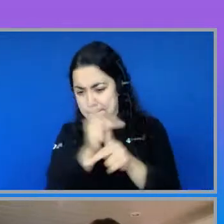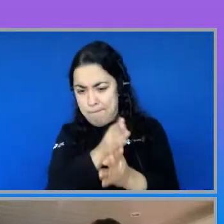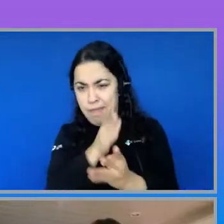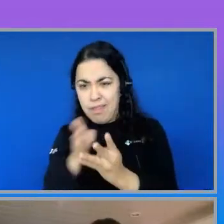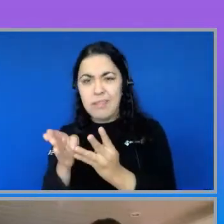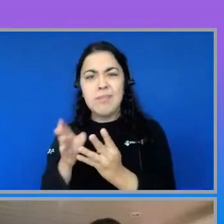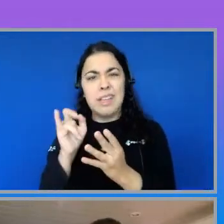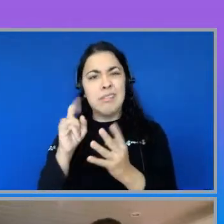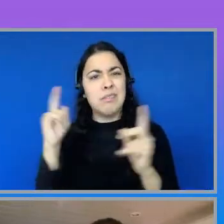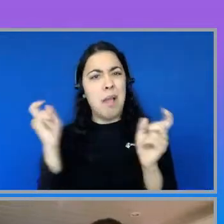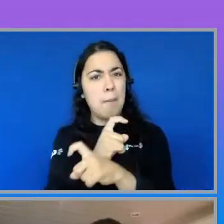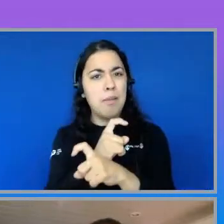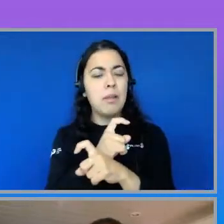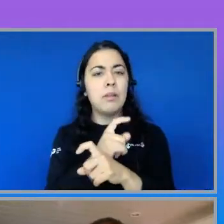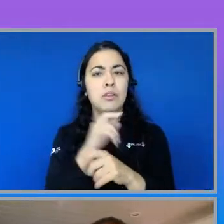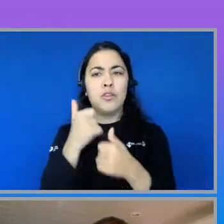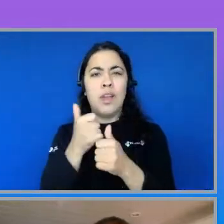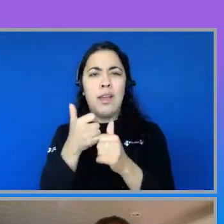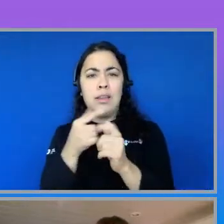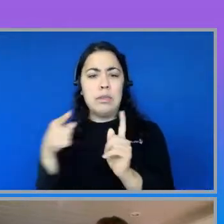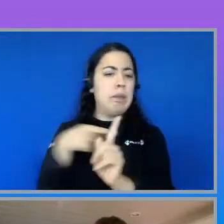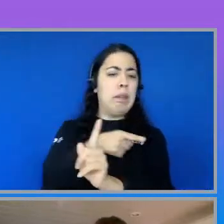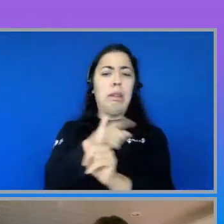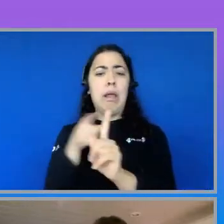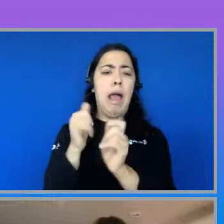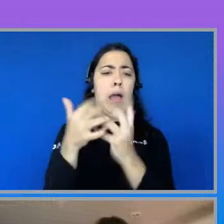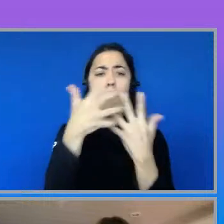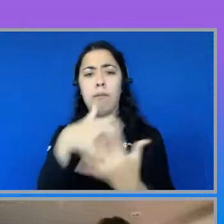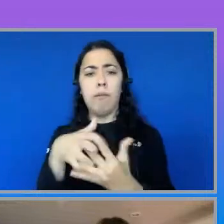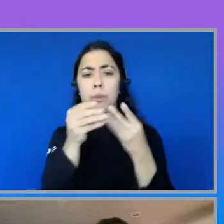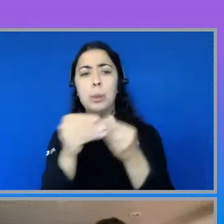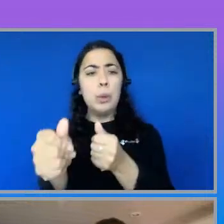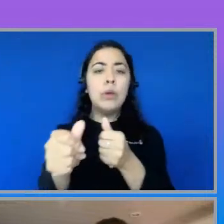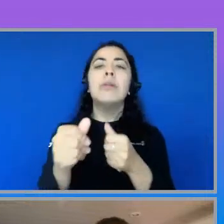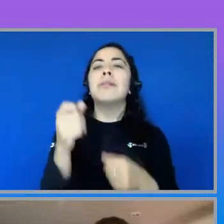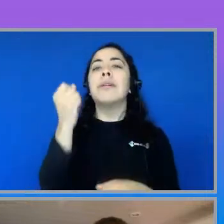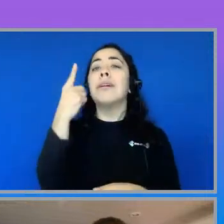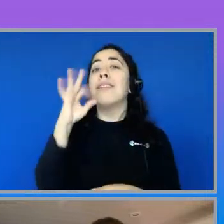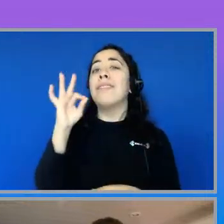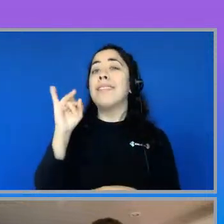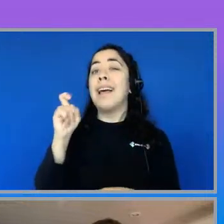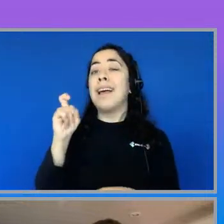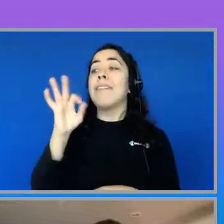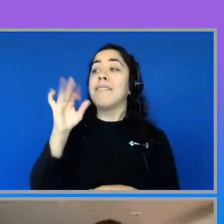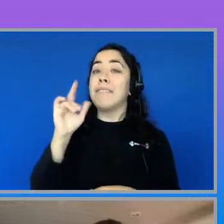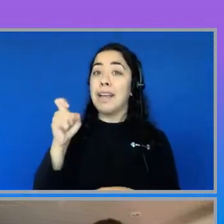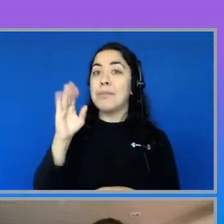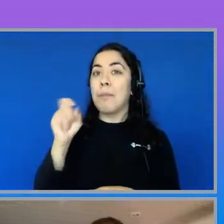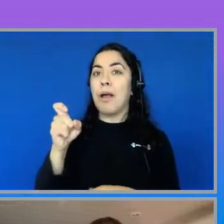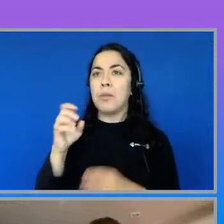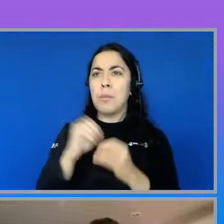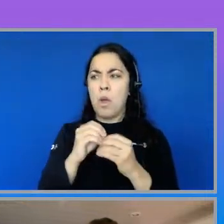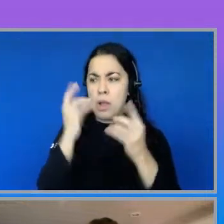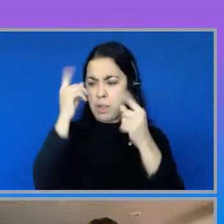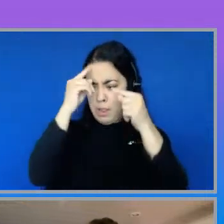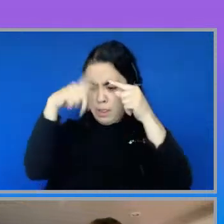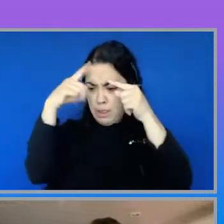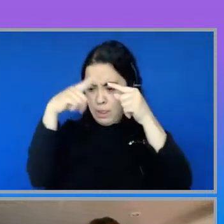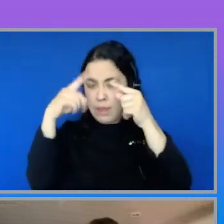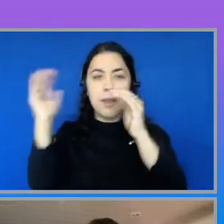sort of try and work around that. I think flexbox takes far more wrapping your head around